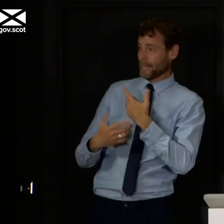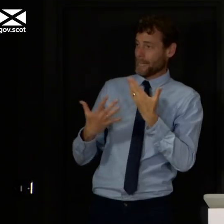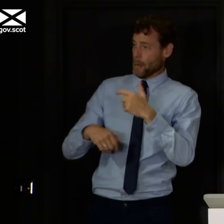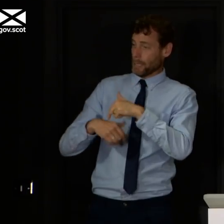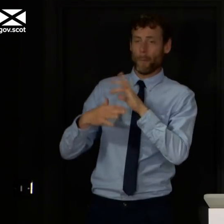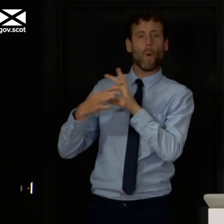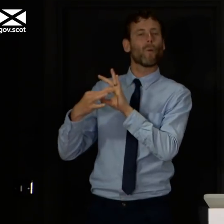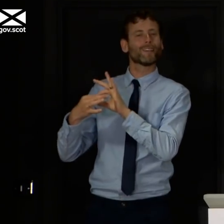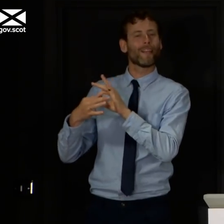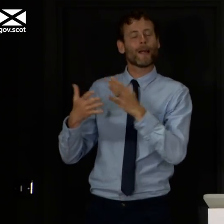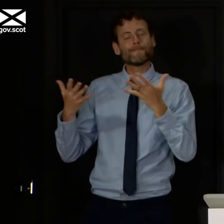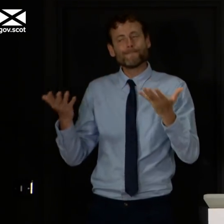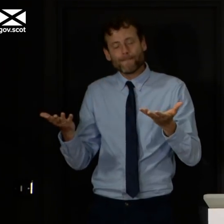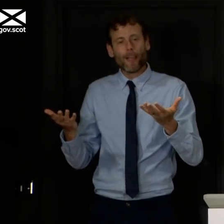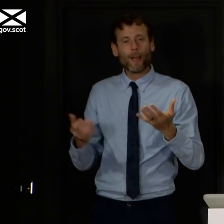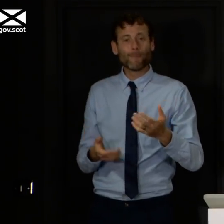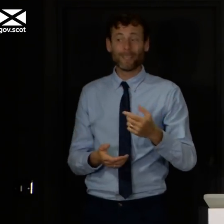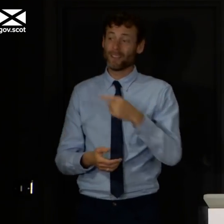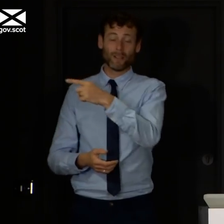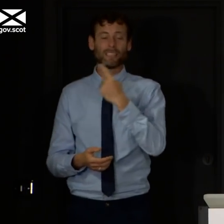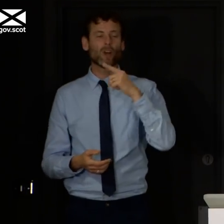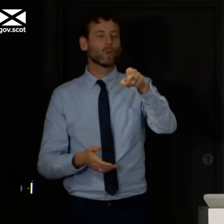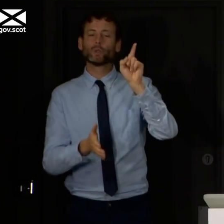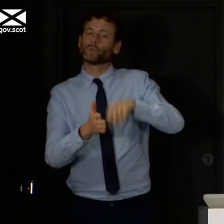to do it is the wrong thing or too little too late and I am sure if we did something